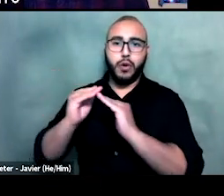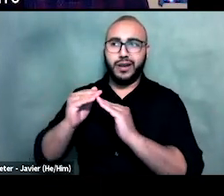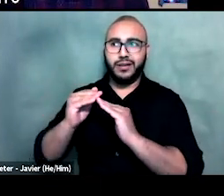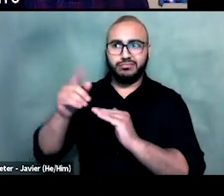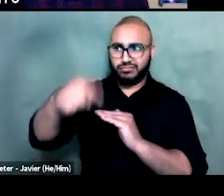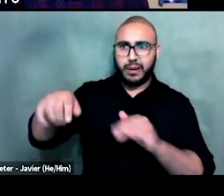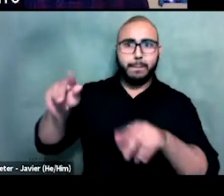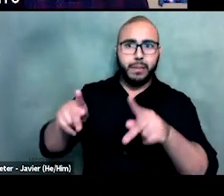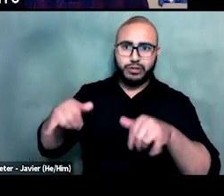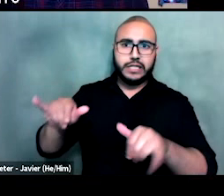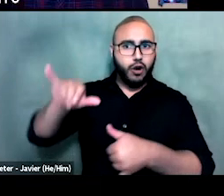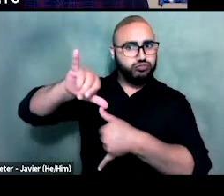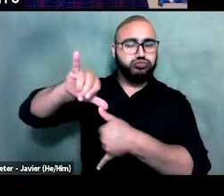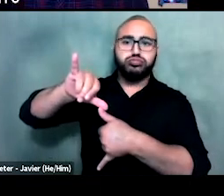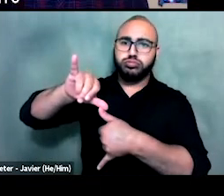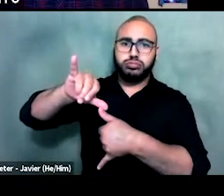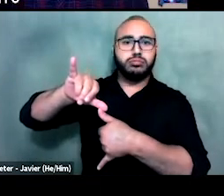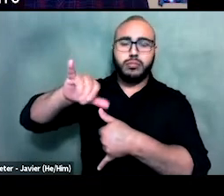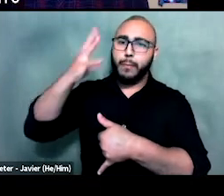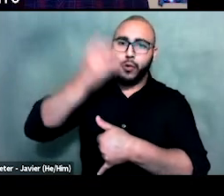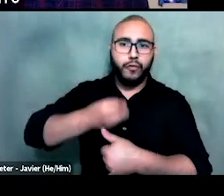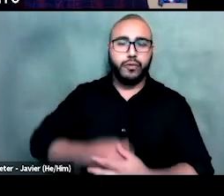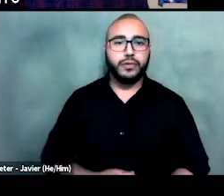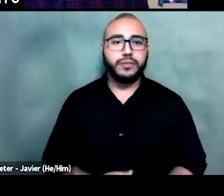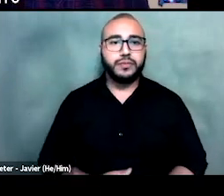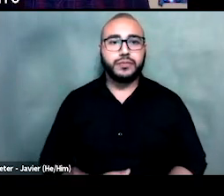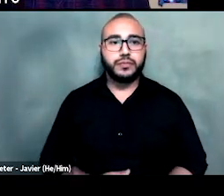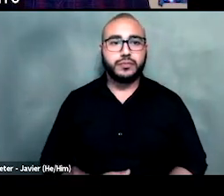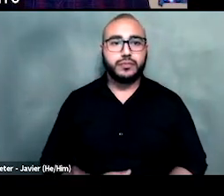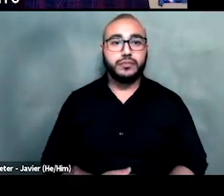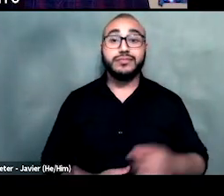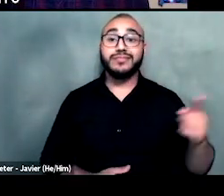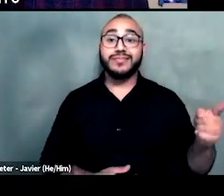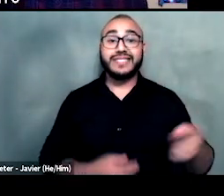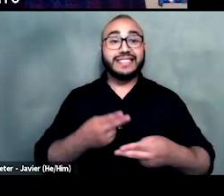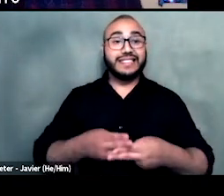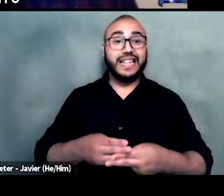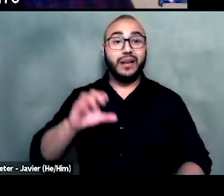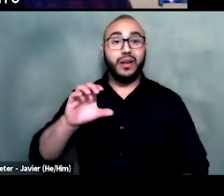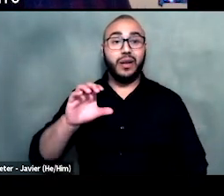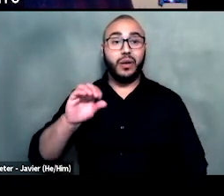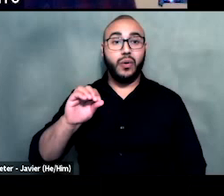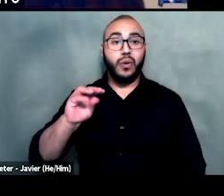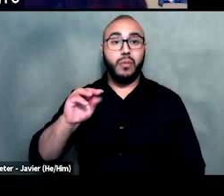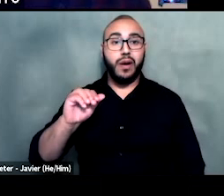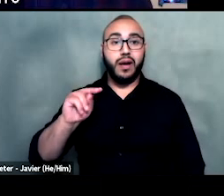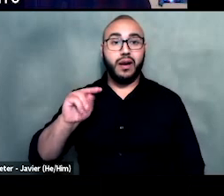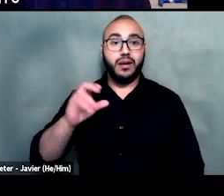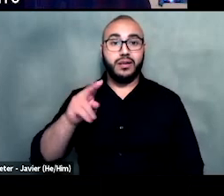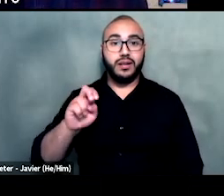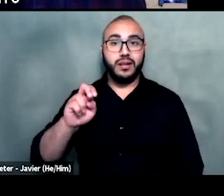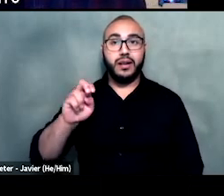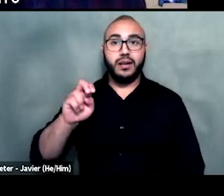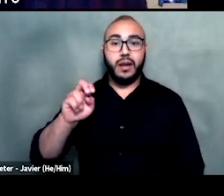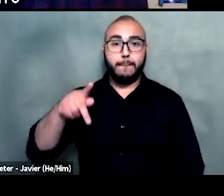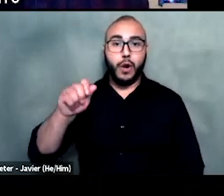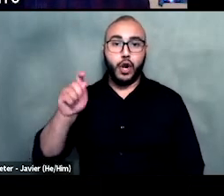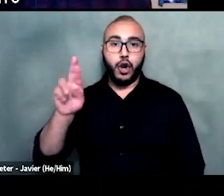people. This is Quanah Parker, another one of my favorite Native Americans. You can see he